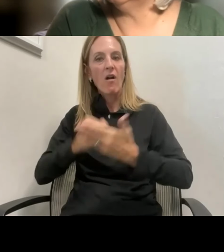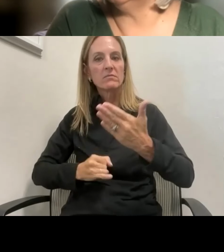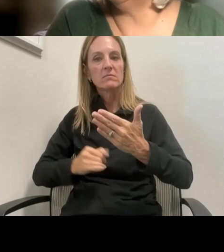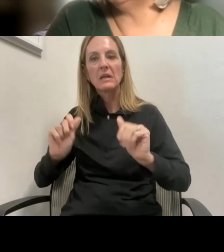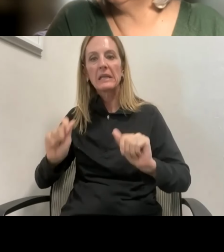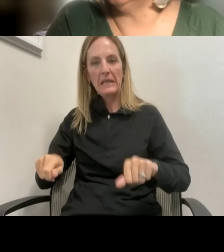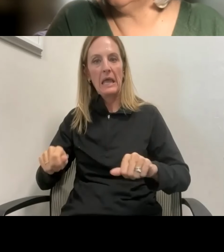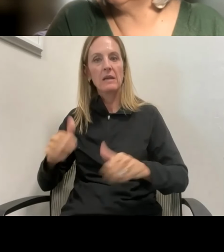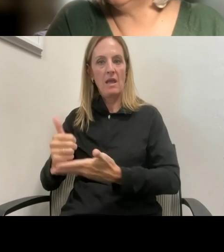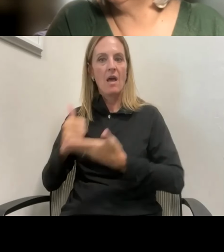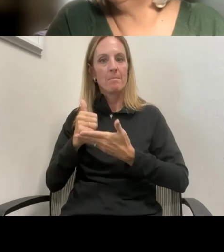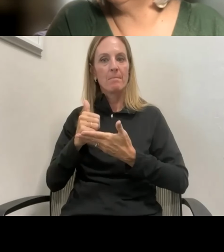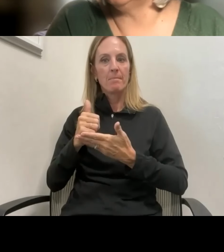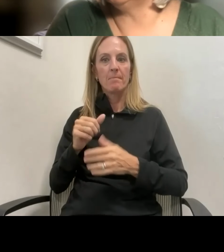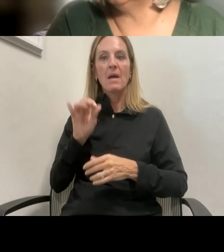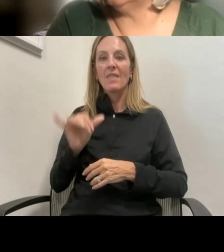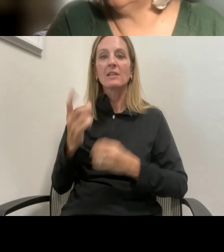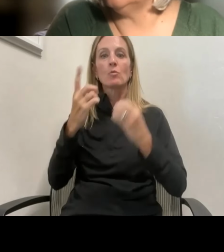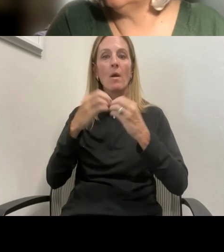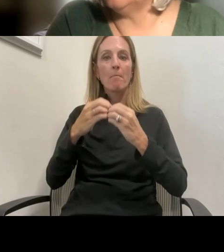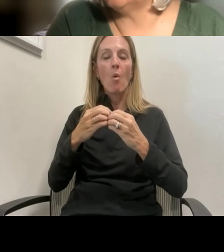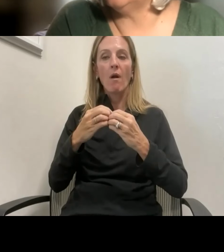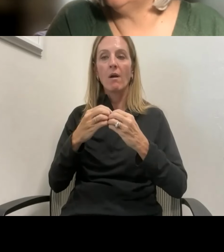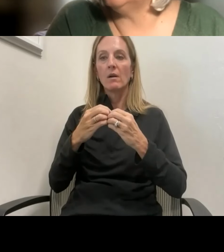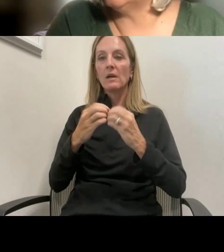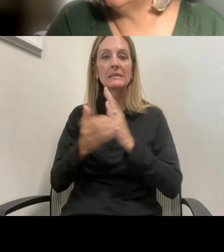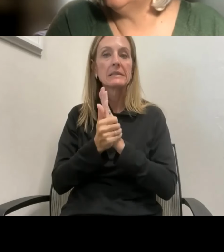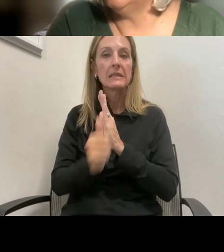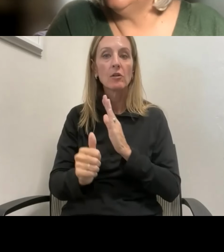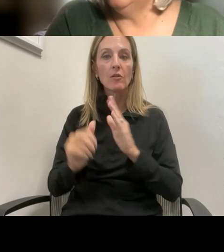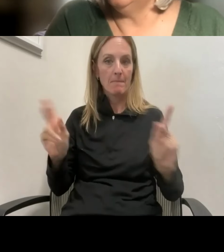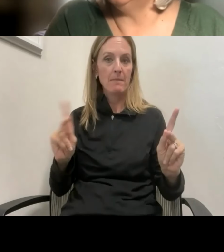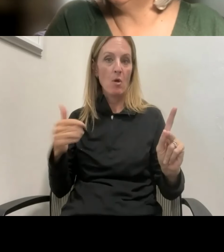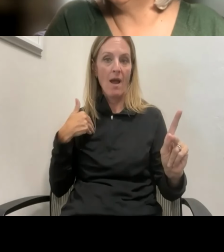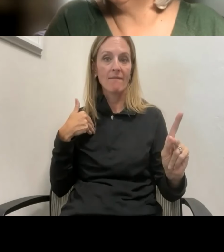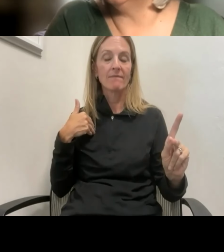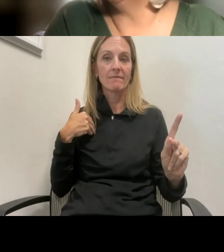a resilient aspect of our people is our art and our creativeness. And so that's another